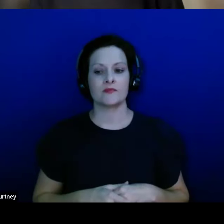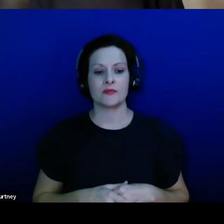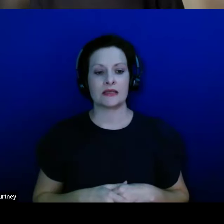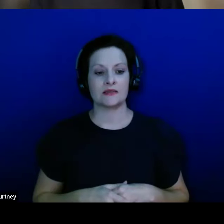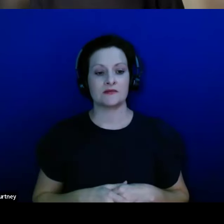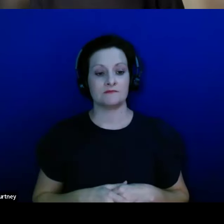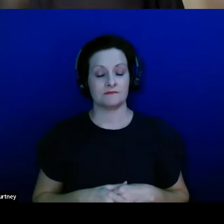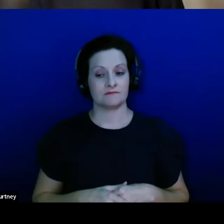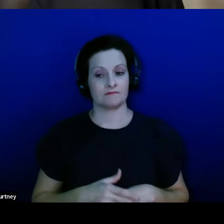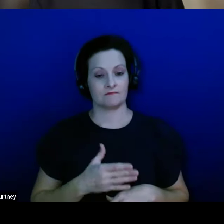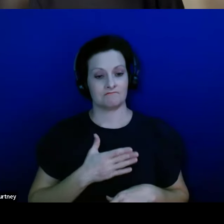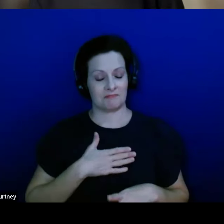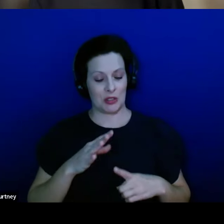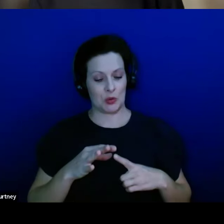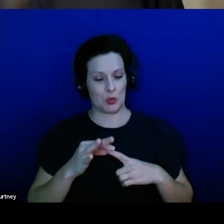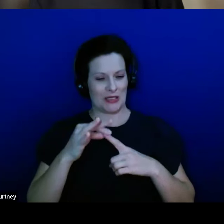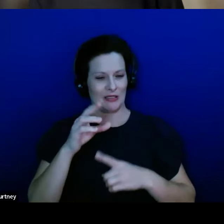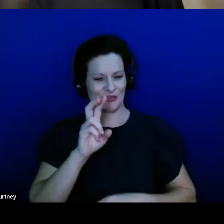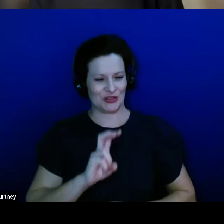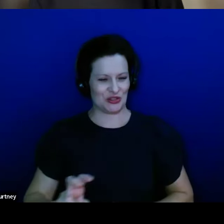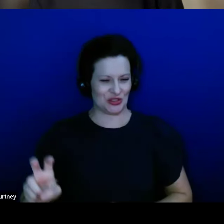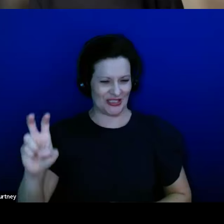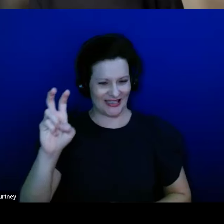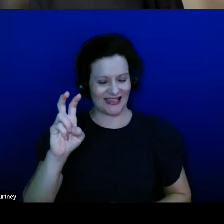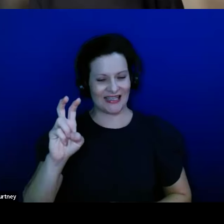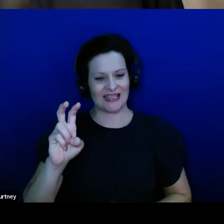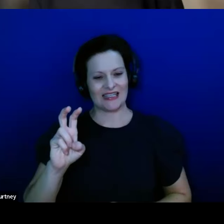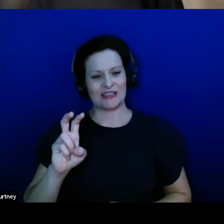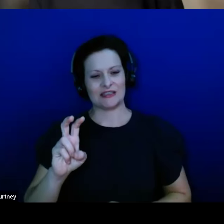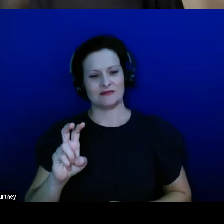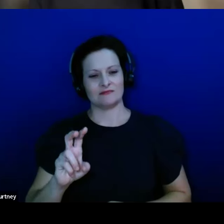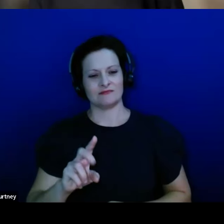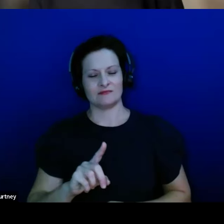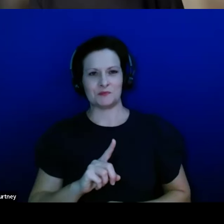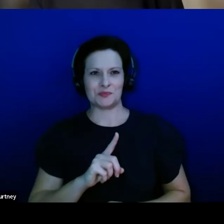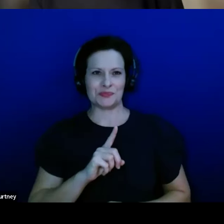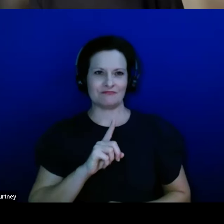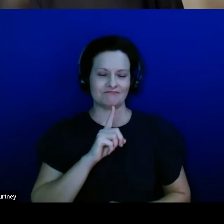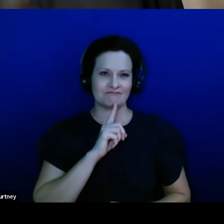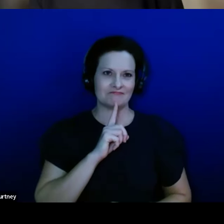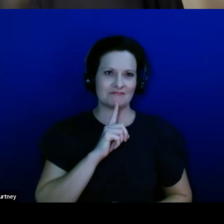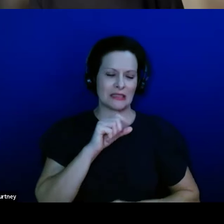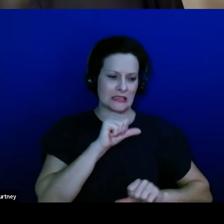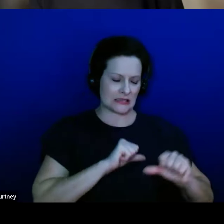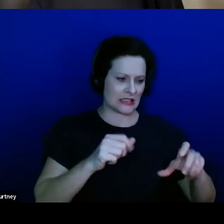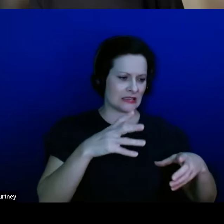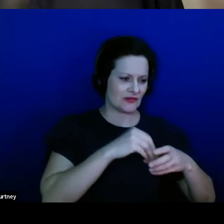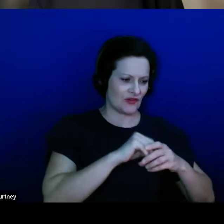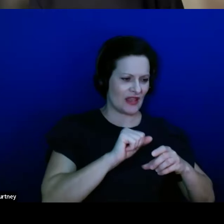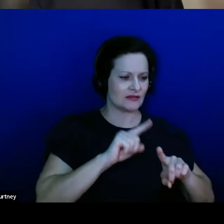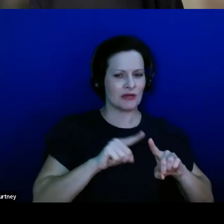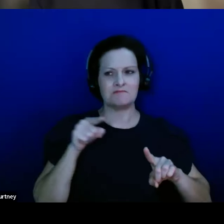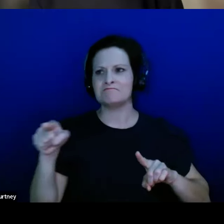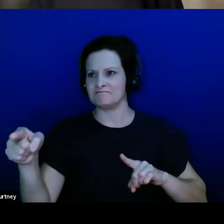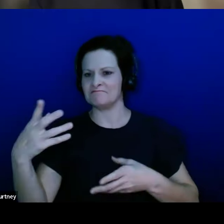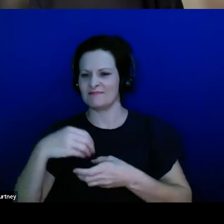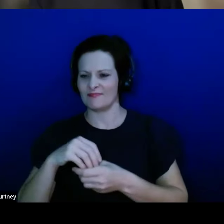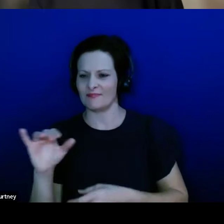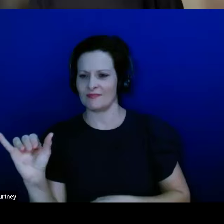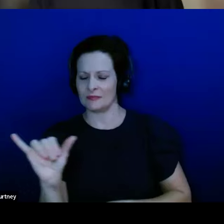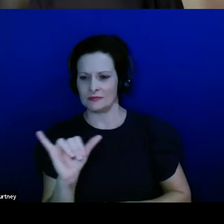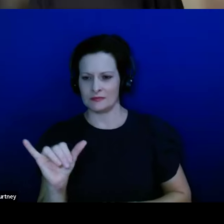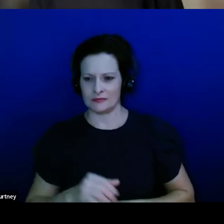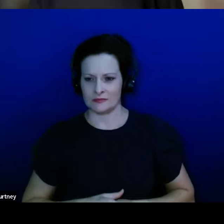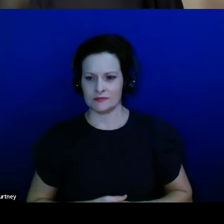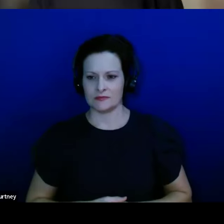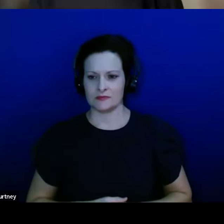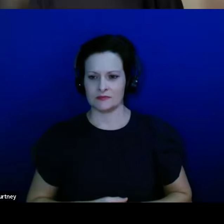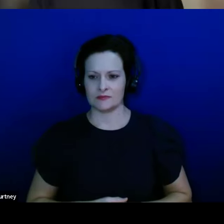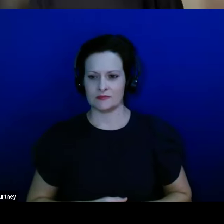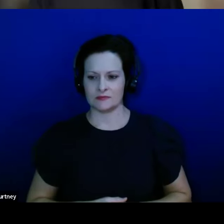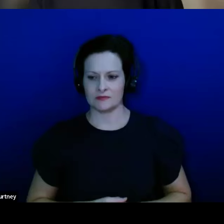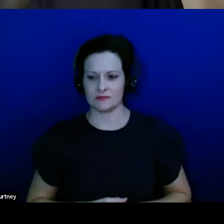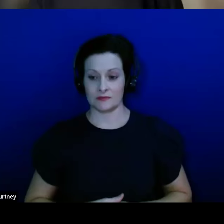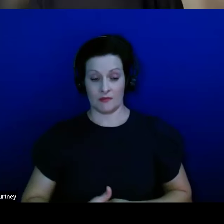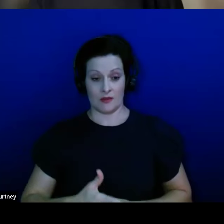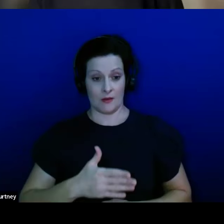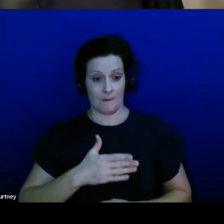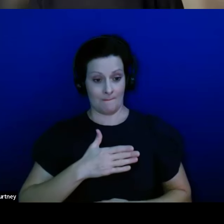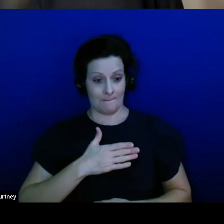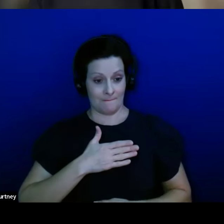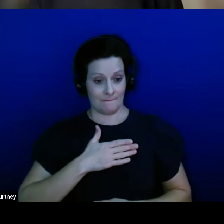my unique STEM journey branched beyond the sciences, specifically. My kernel that resulted in